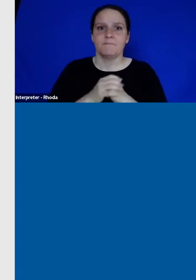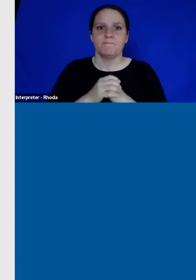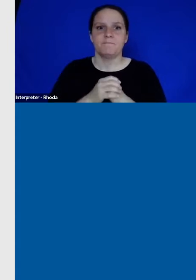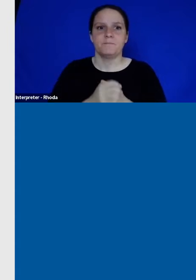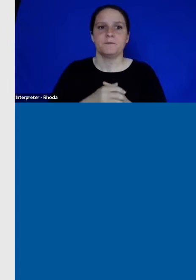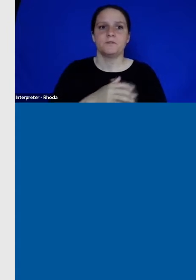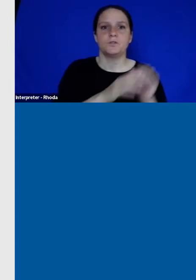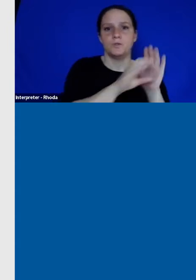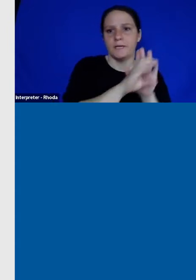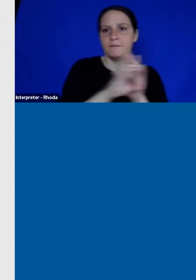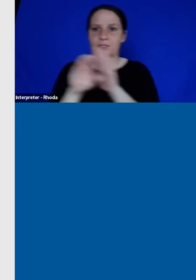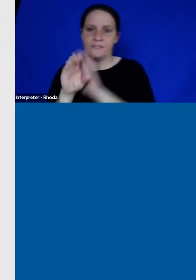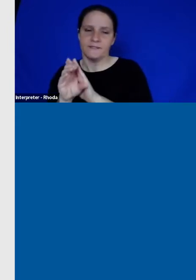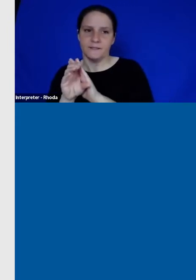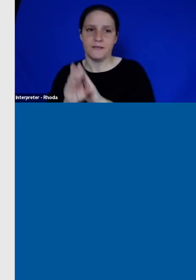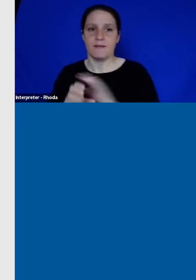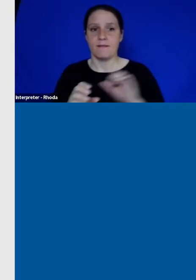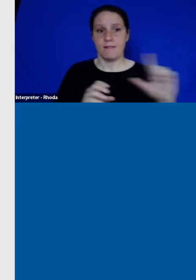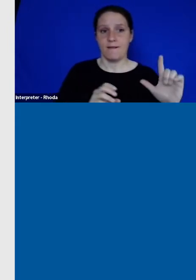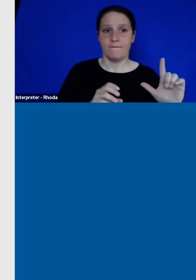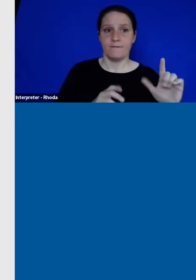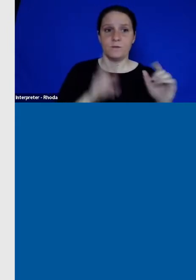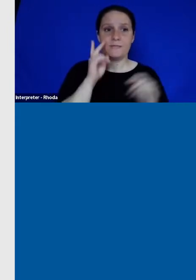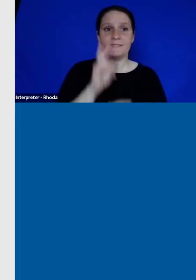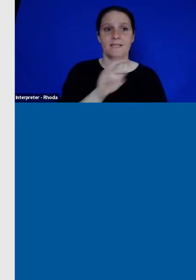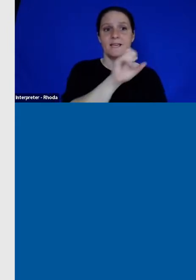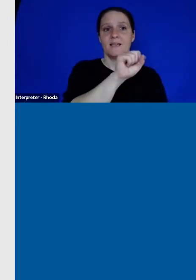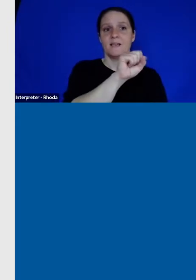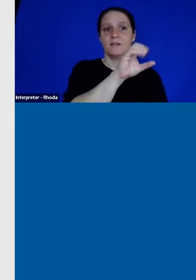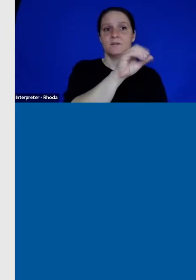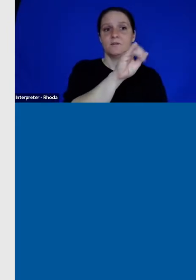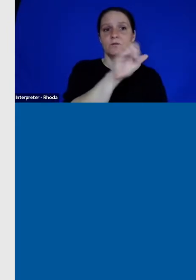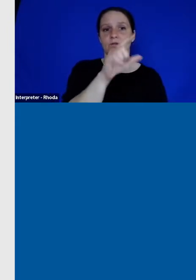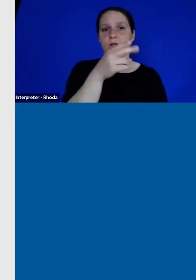On the left side, we see the social handle up at the top, all in lowercase, one line,